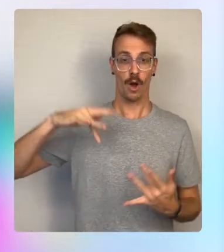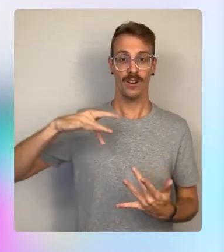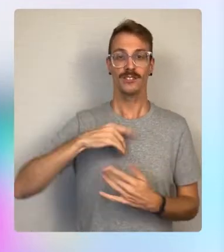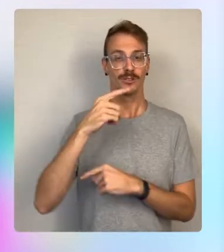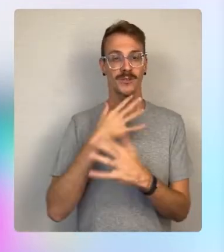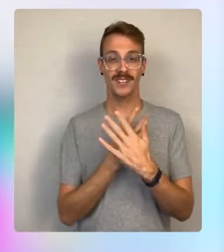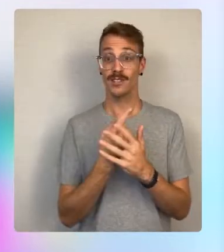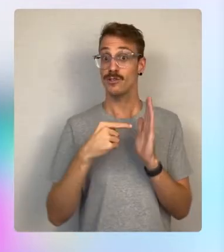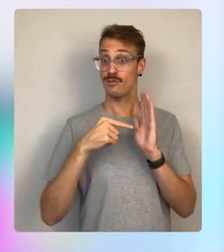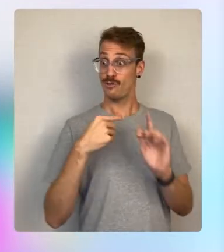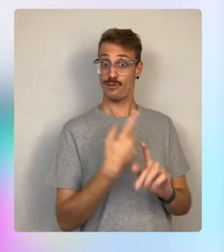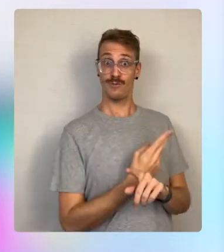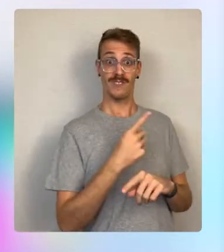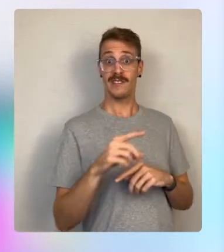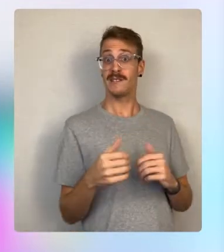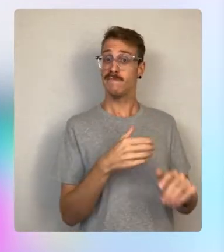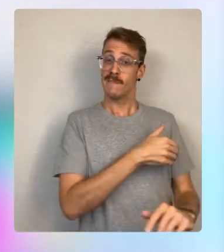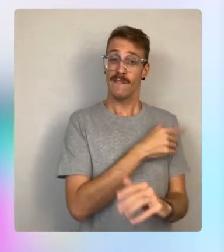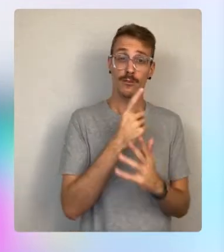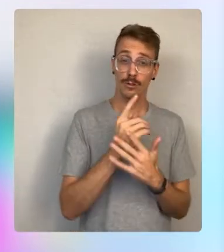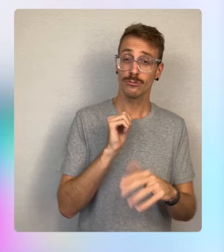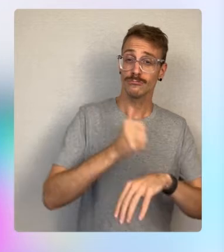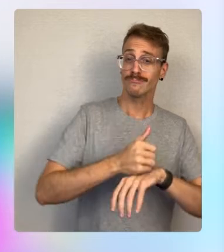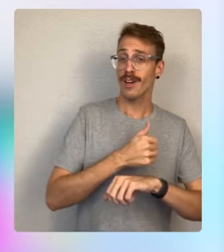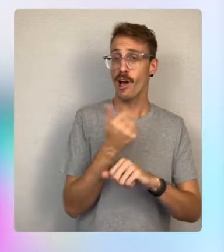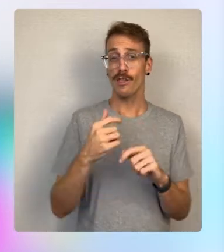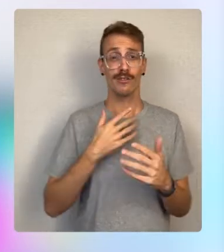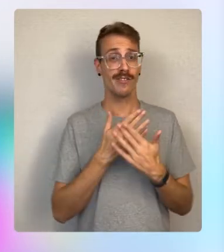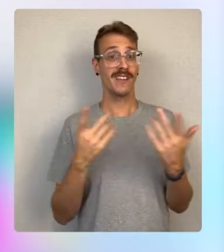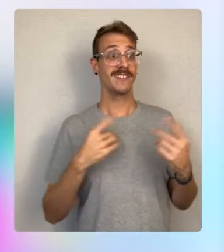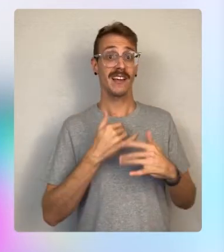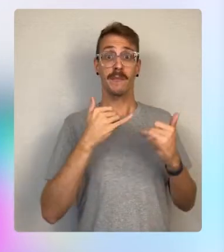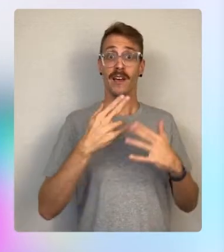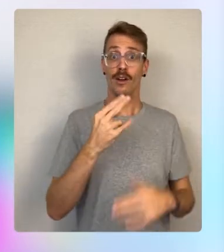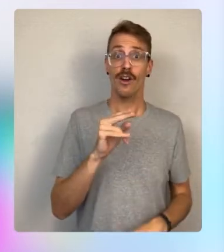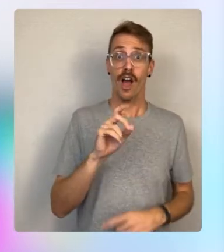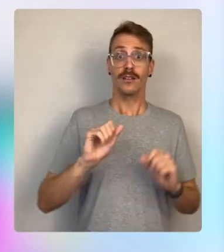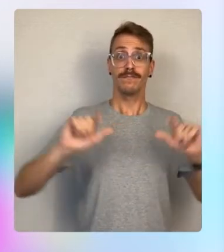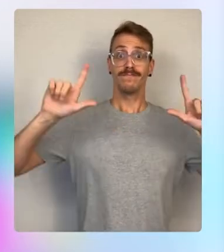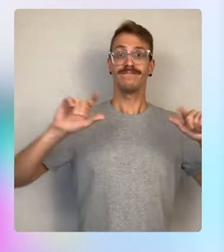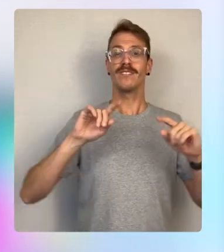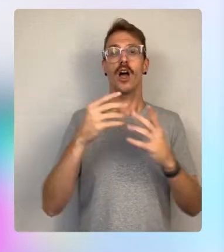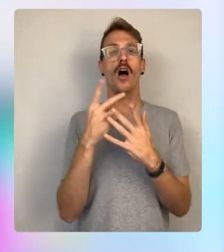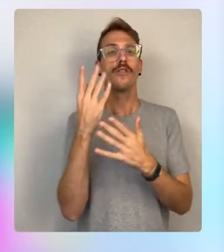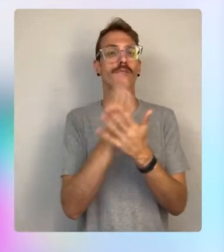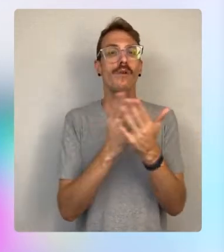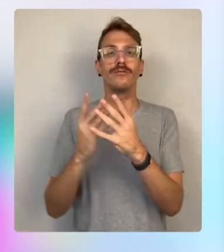to spawn other game elements like player HUDs or even procedural environments. Now that we have our environment,